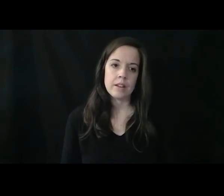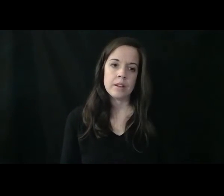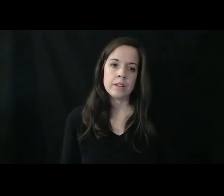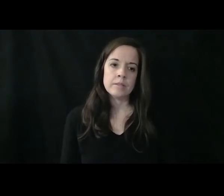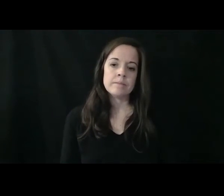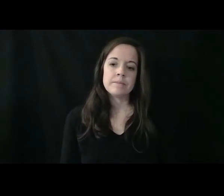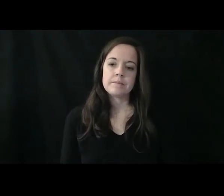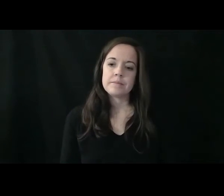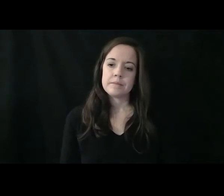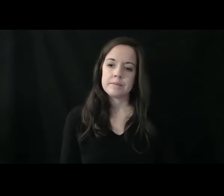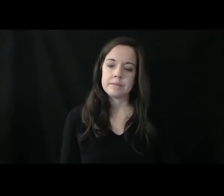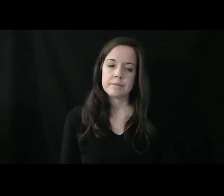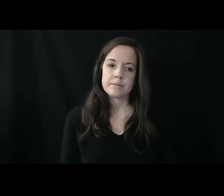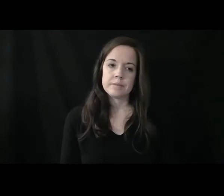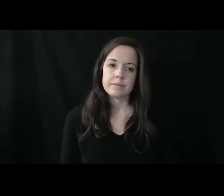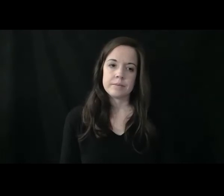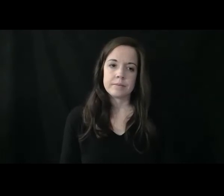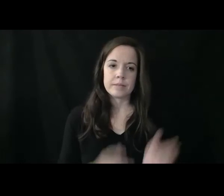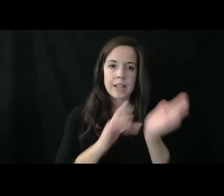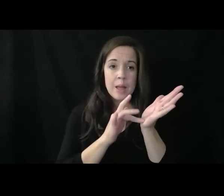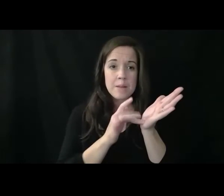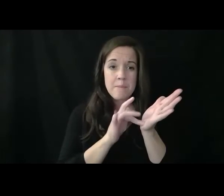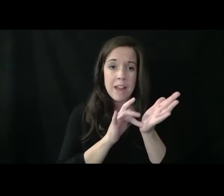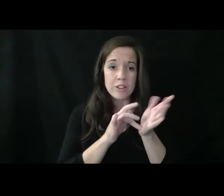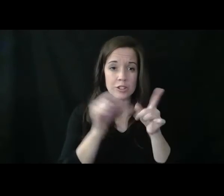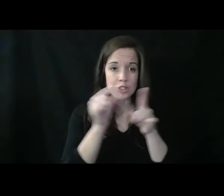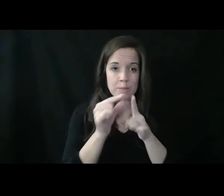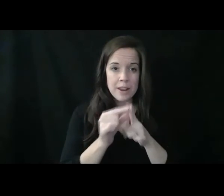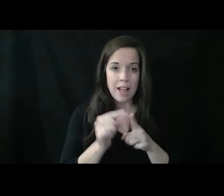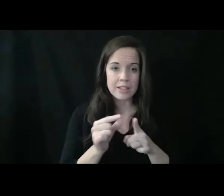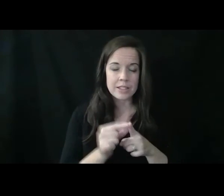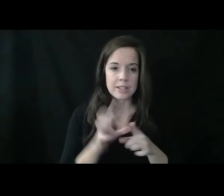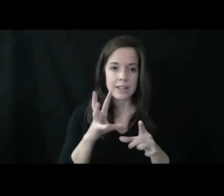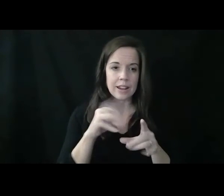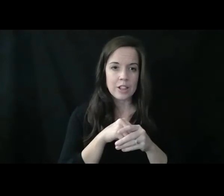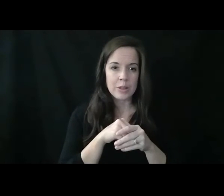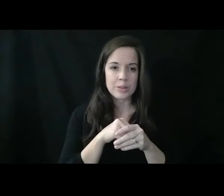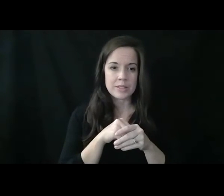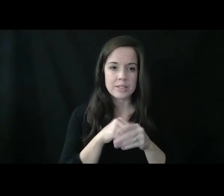A little medical terminology in this next poem: It includes a reference to the Linea Nigra,